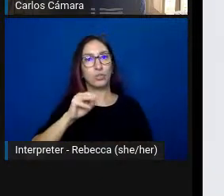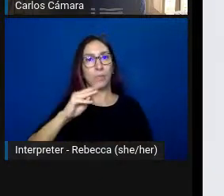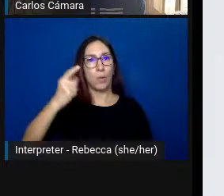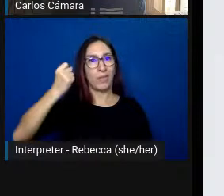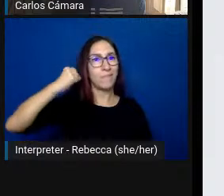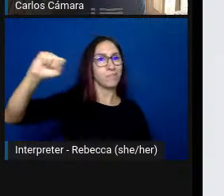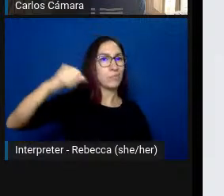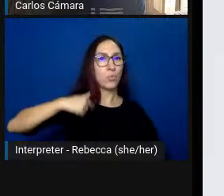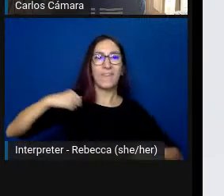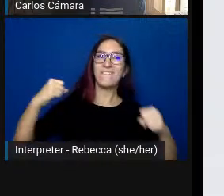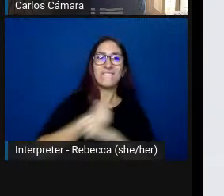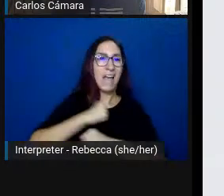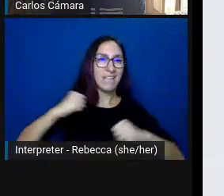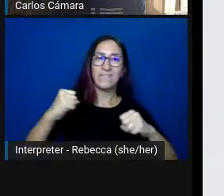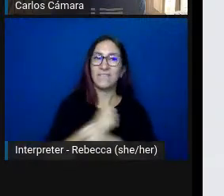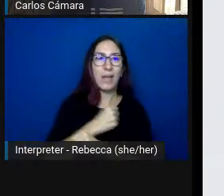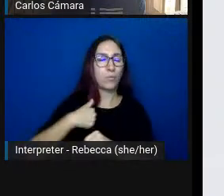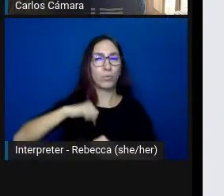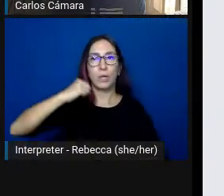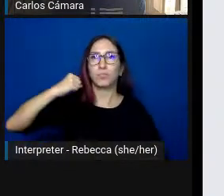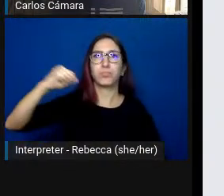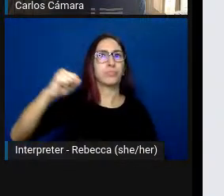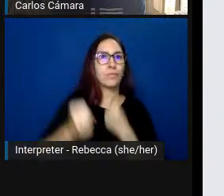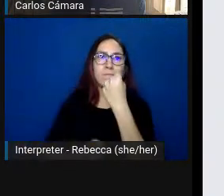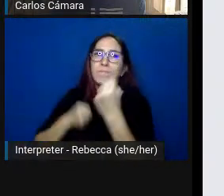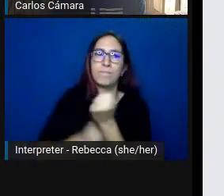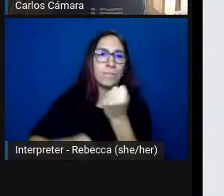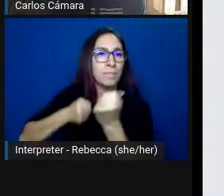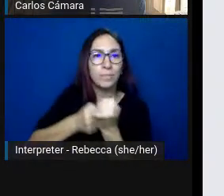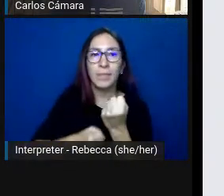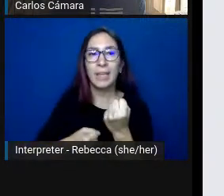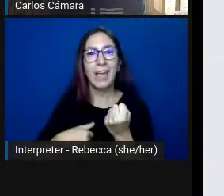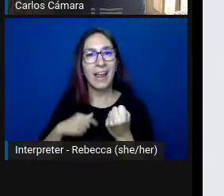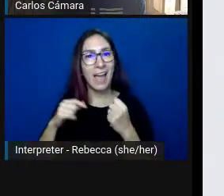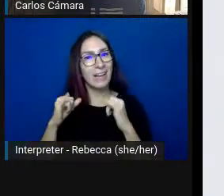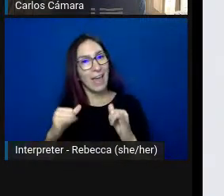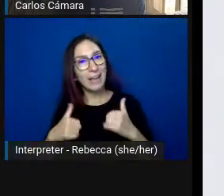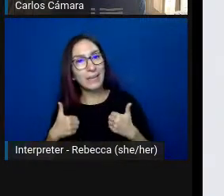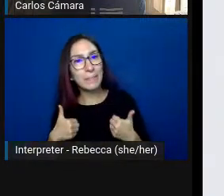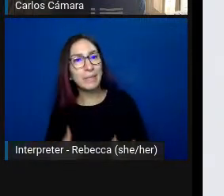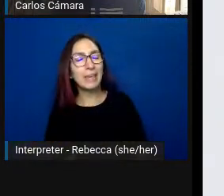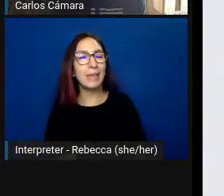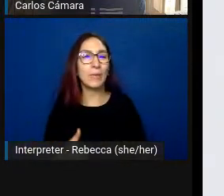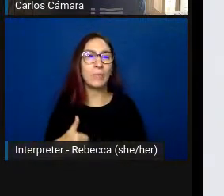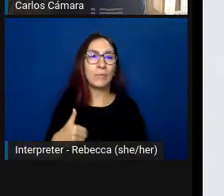that into a WordPress community so I cannot speak about your community but in Joomla we fight we fight a lot.